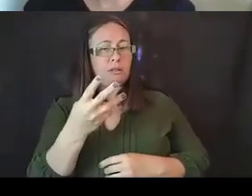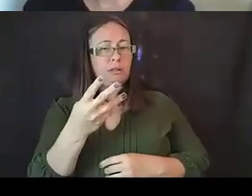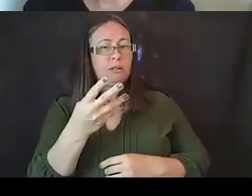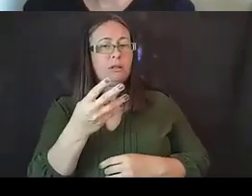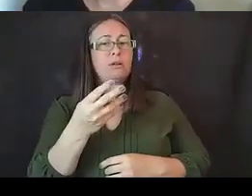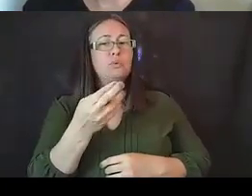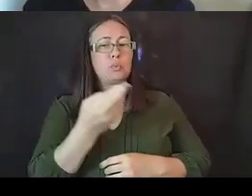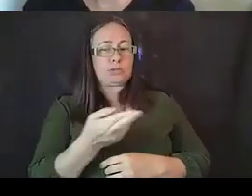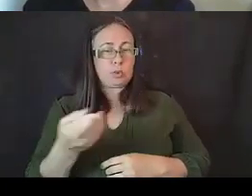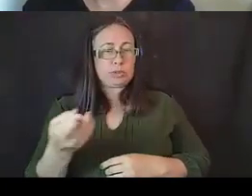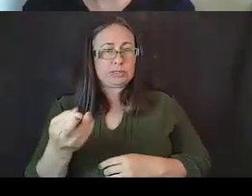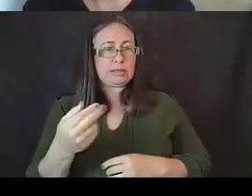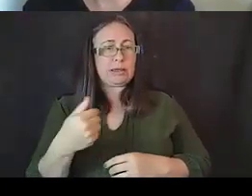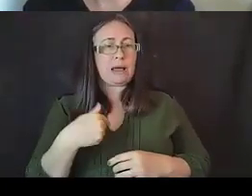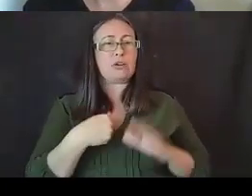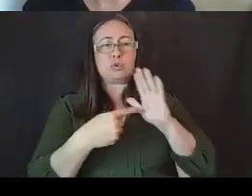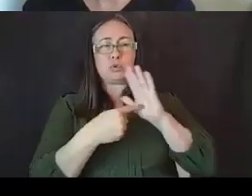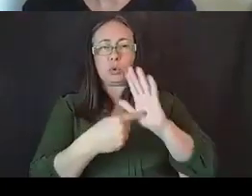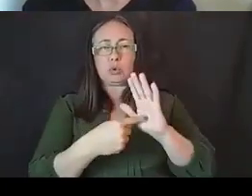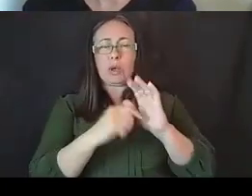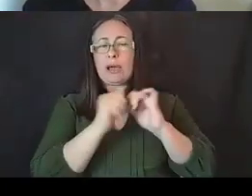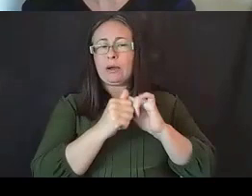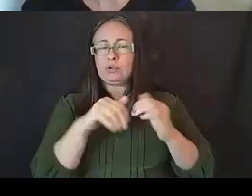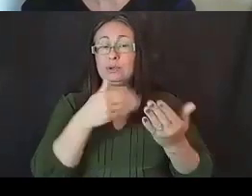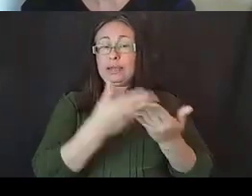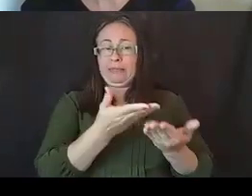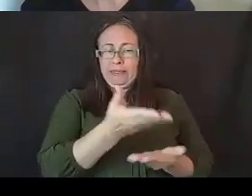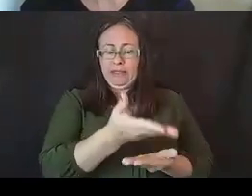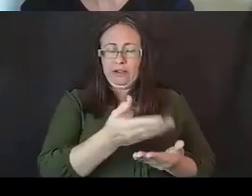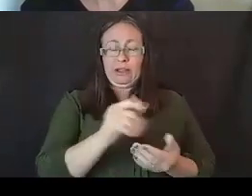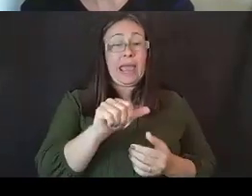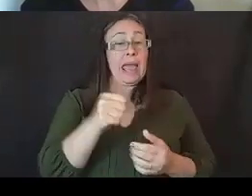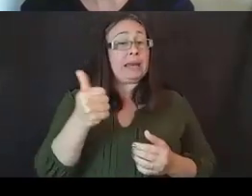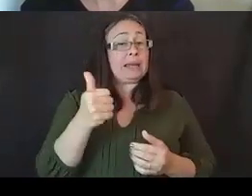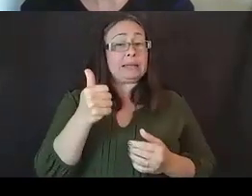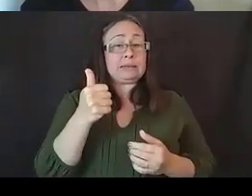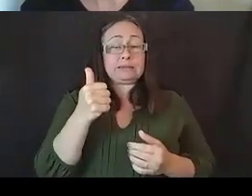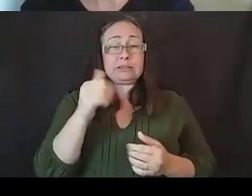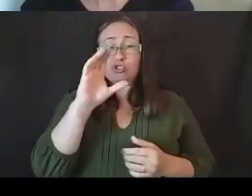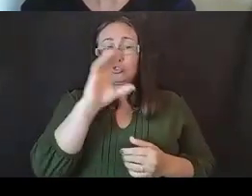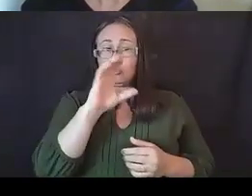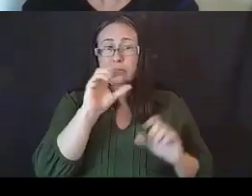how you can get to that for any search, you can click on that news and more tab and see them,